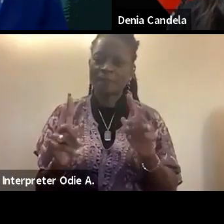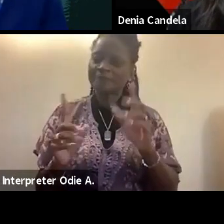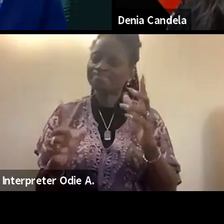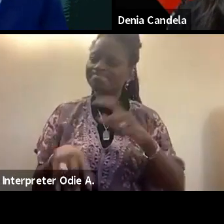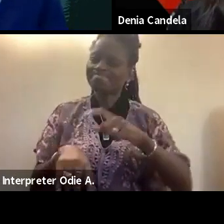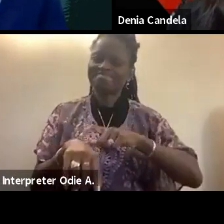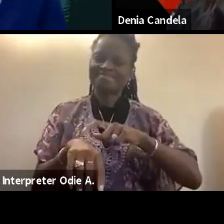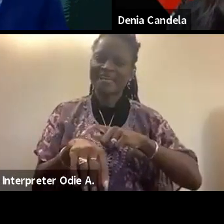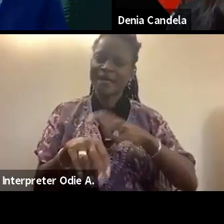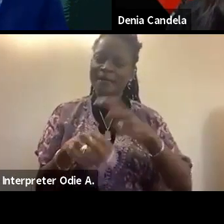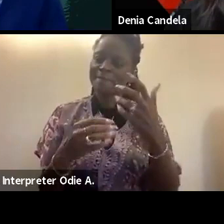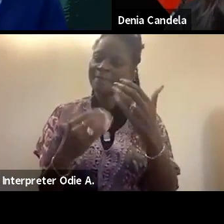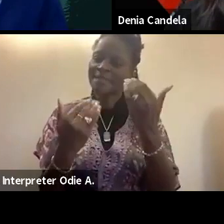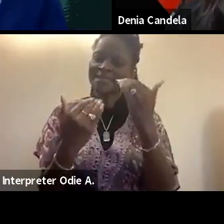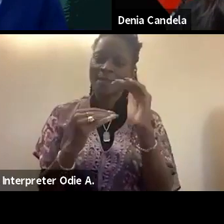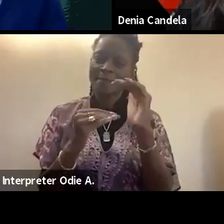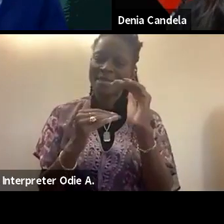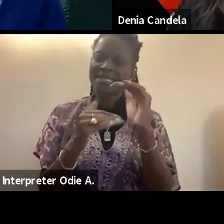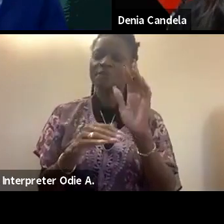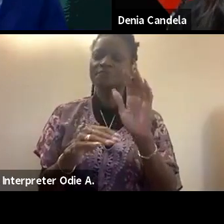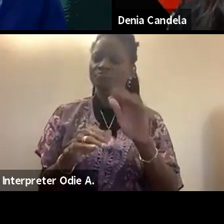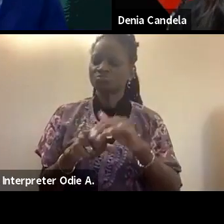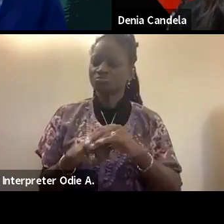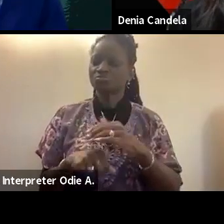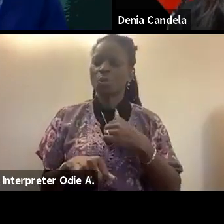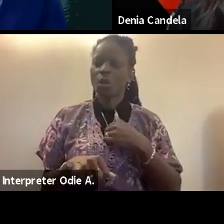I just want to give an overview, particularly